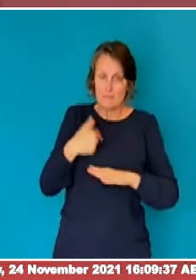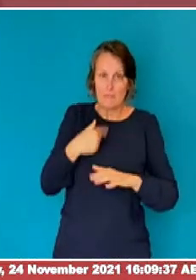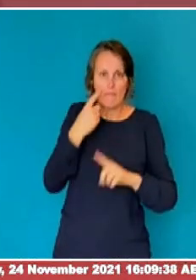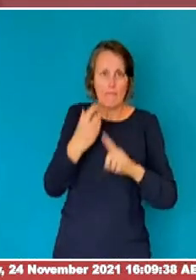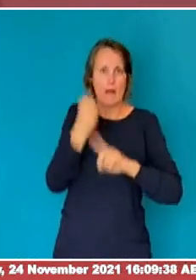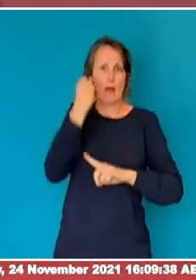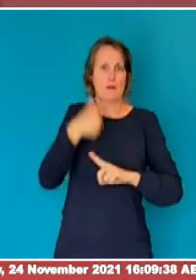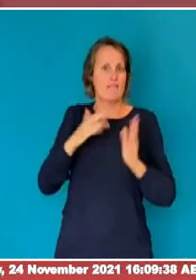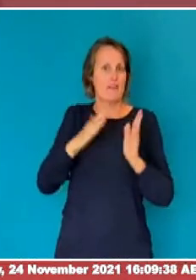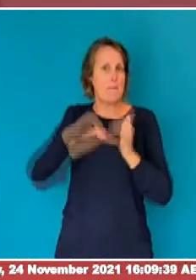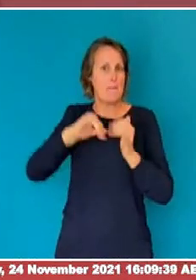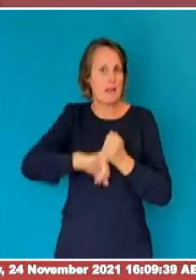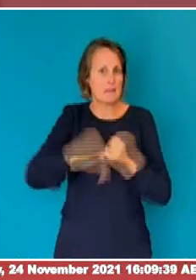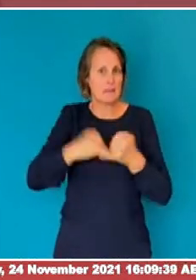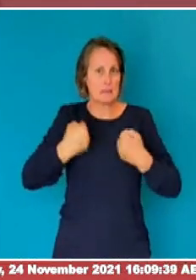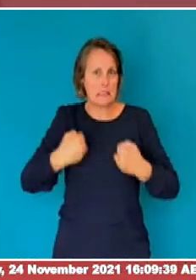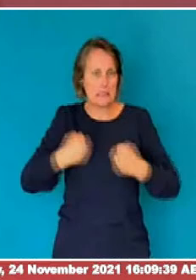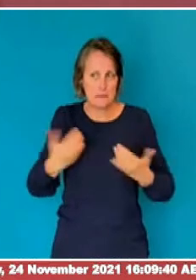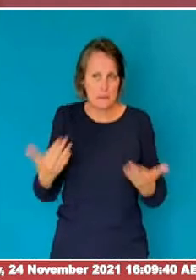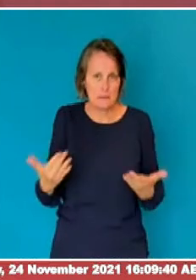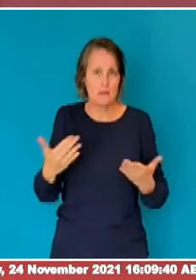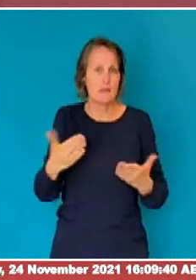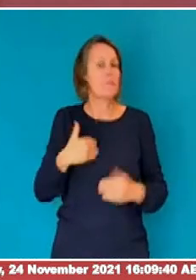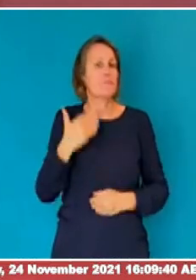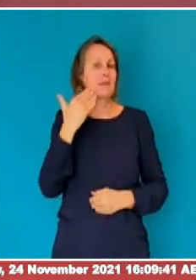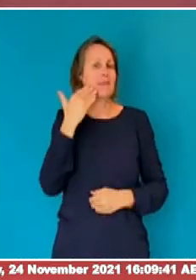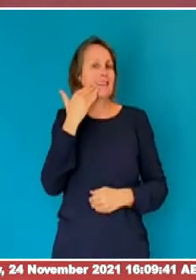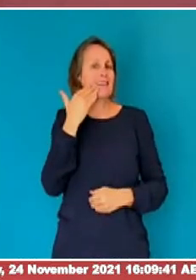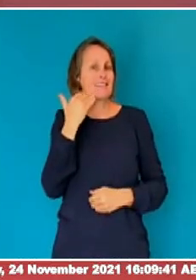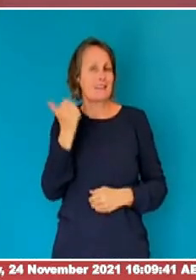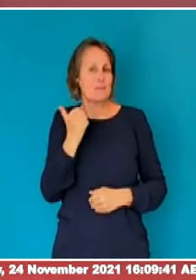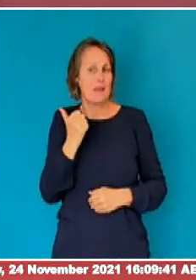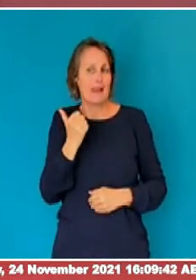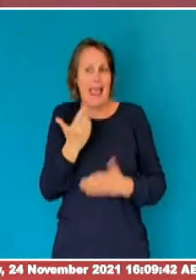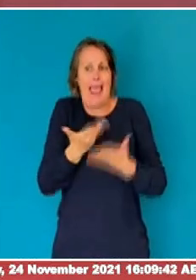But we don't differentiate in how we support people getting back to work.